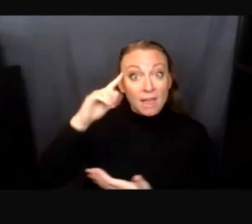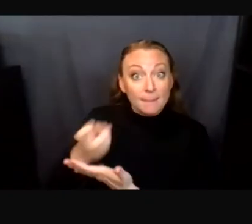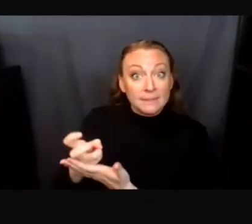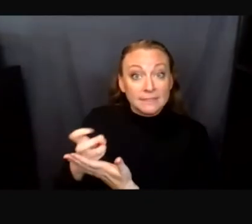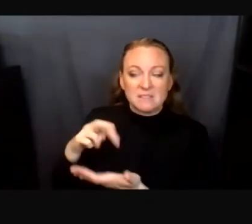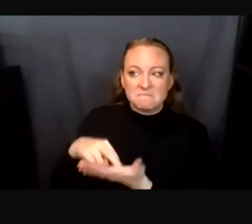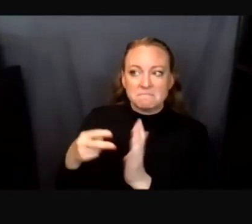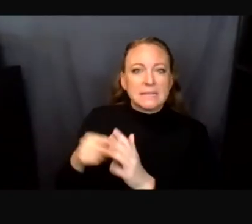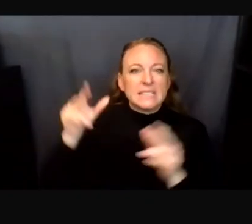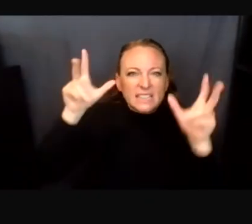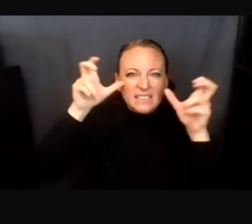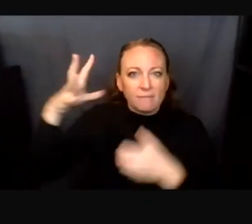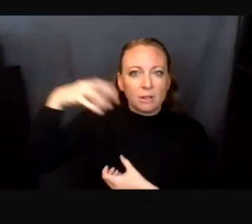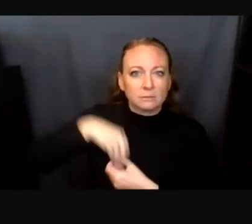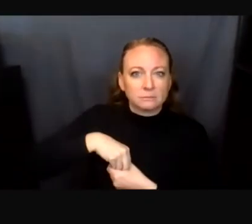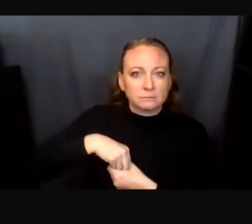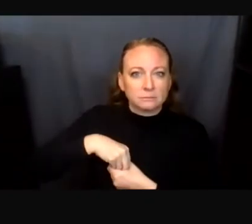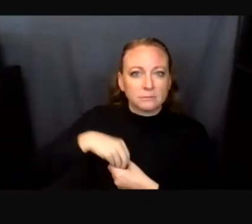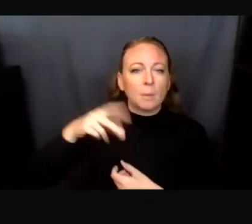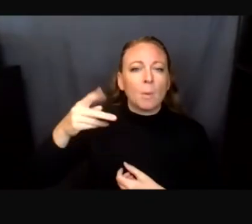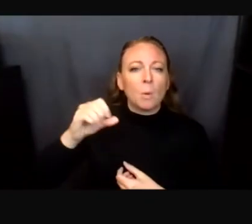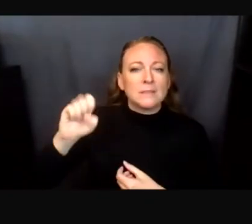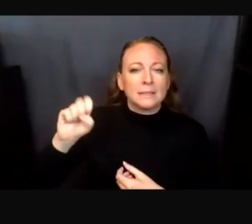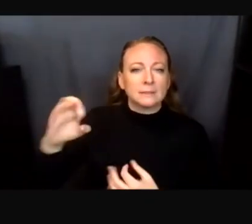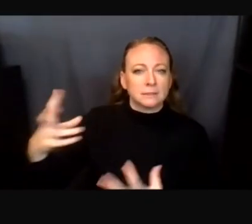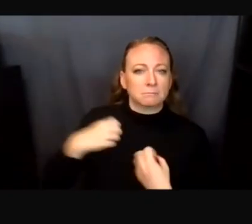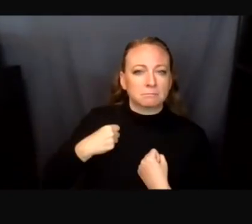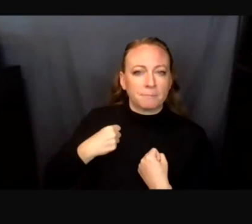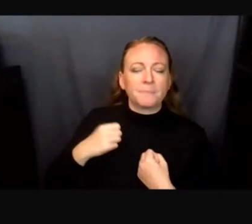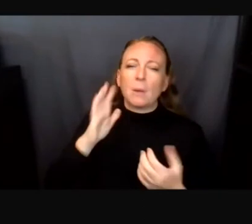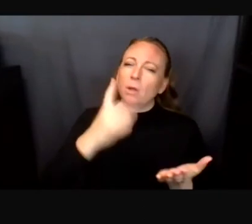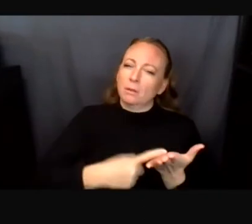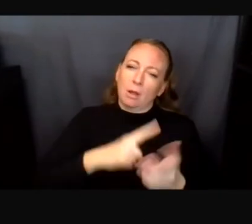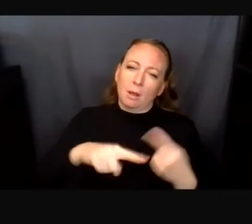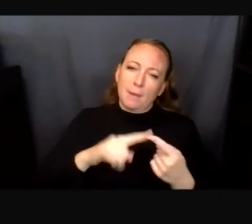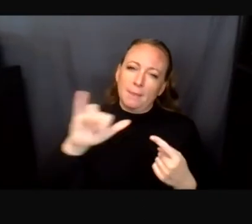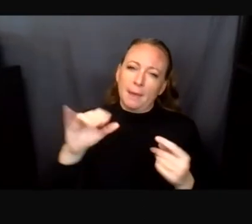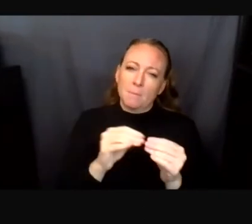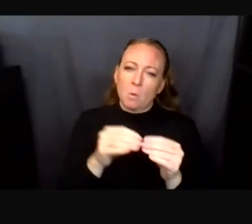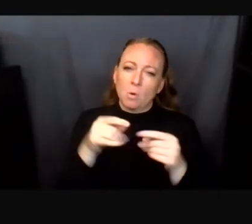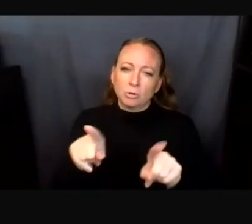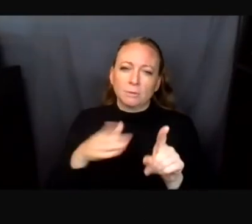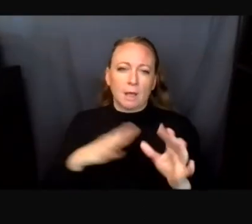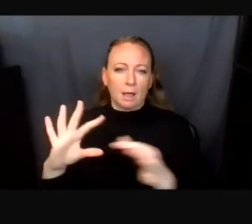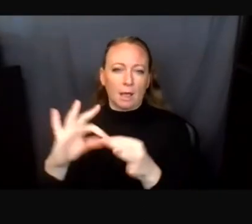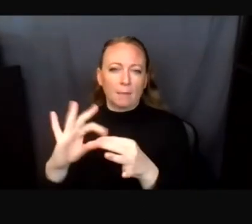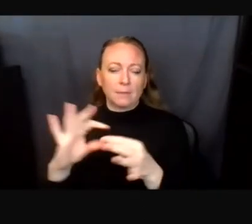Now I'll talk a little bit about these things through my comments, because those of us in the disability community,